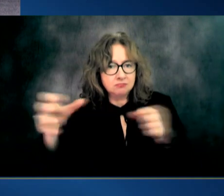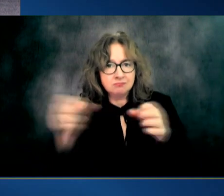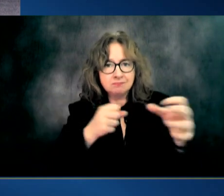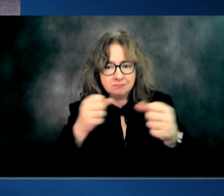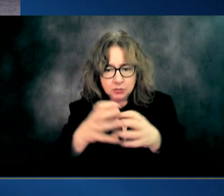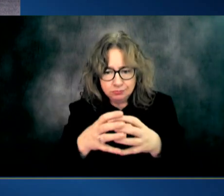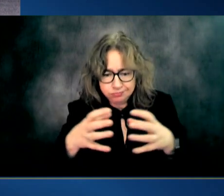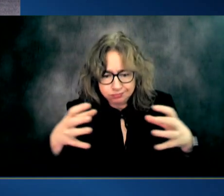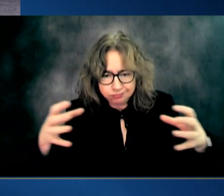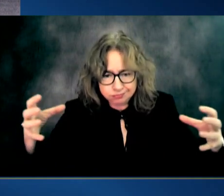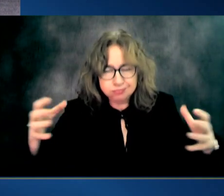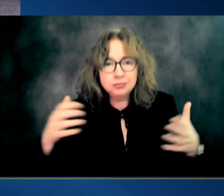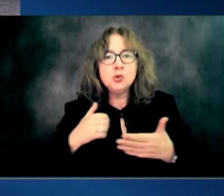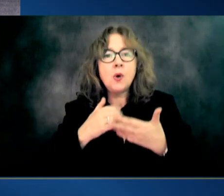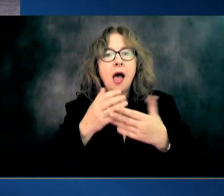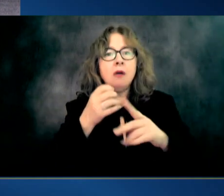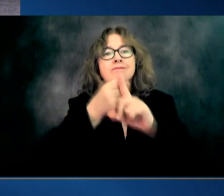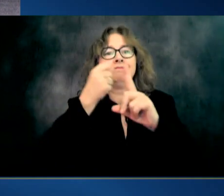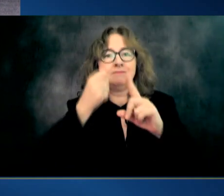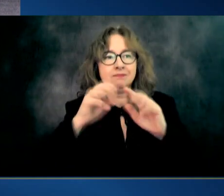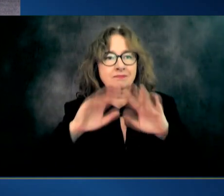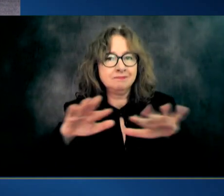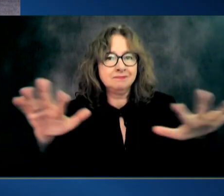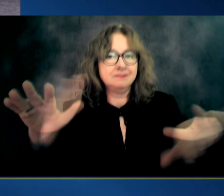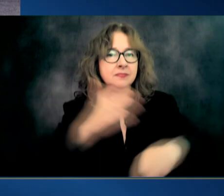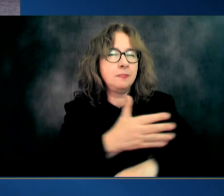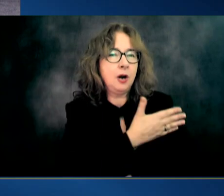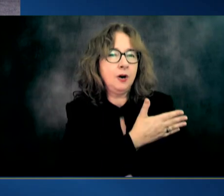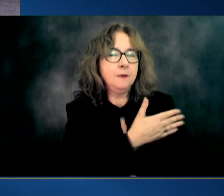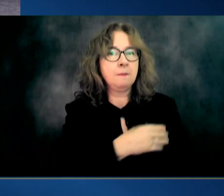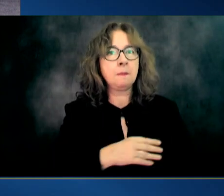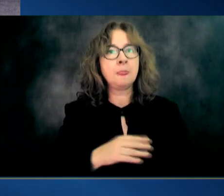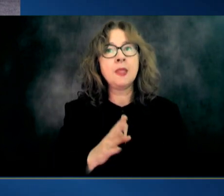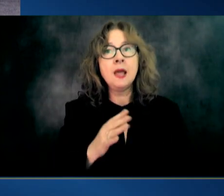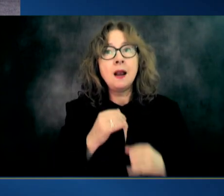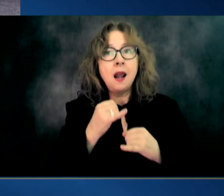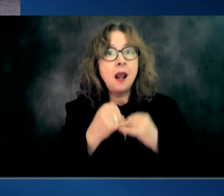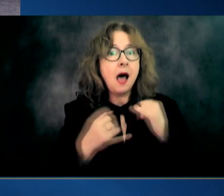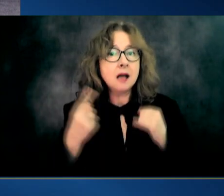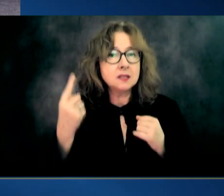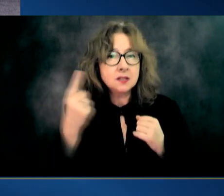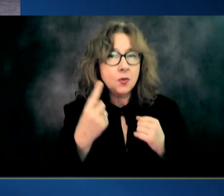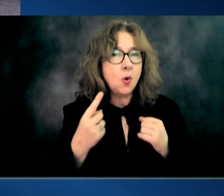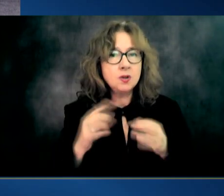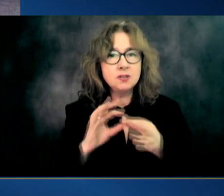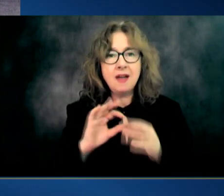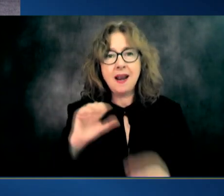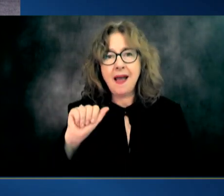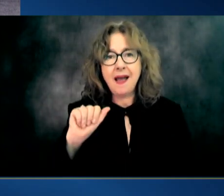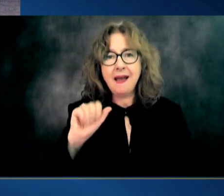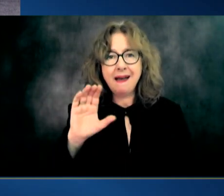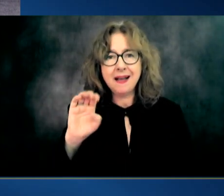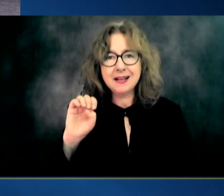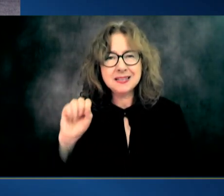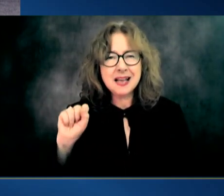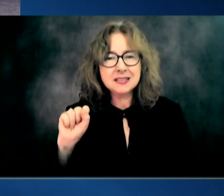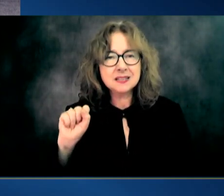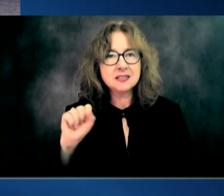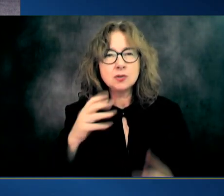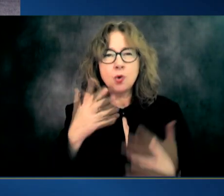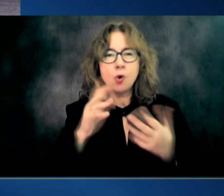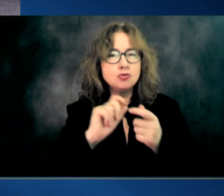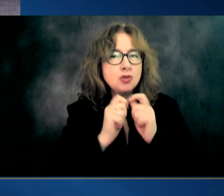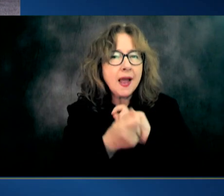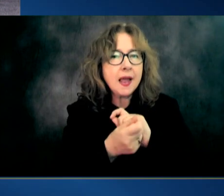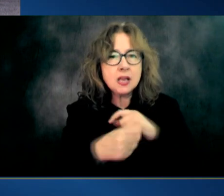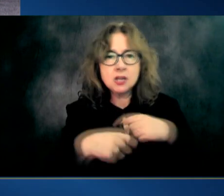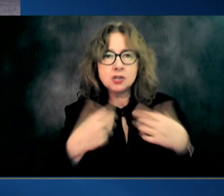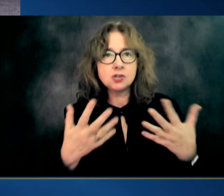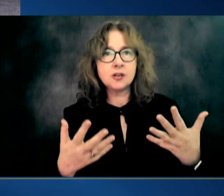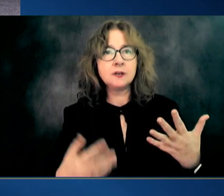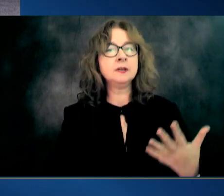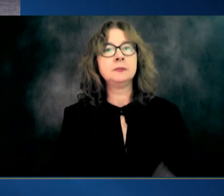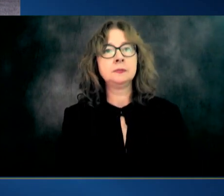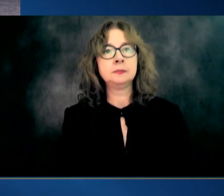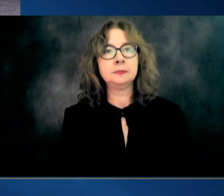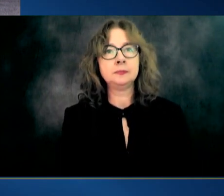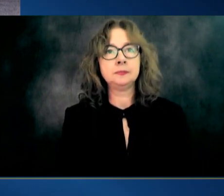I wondered if you had any last thoughts you wanted to share about access or changing things.